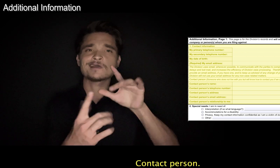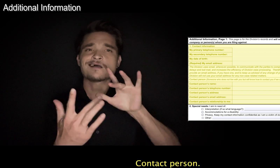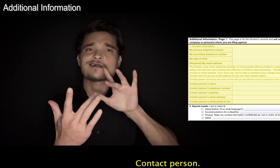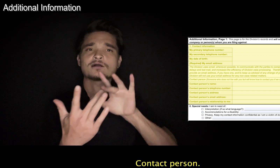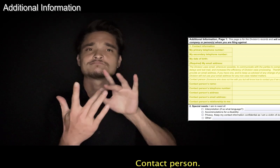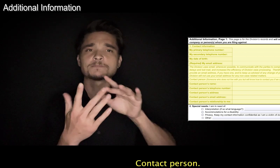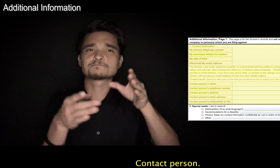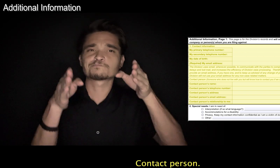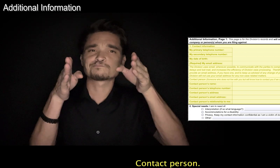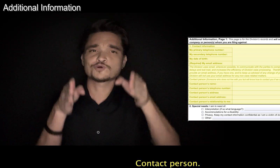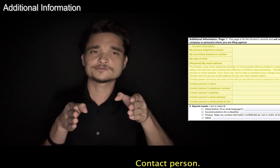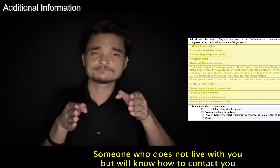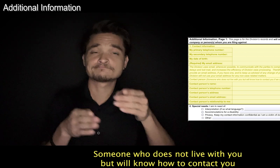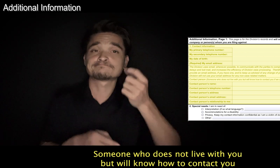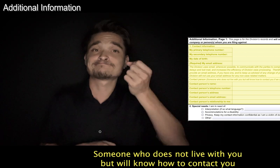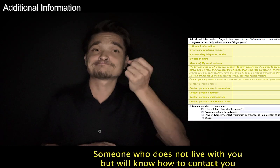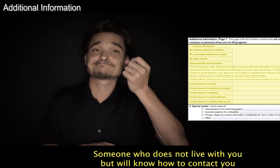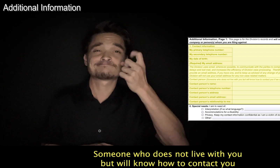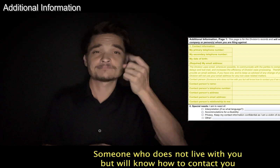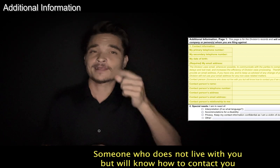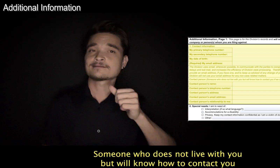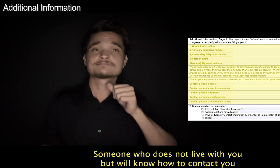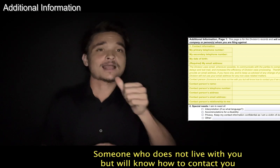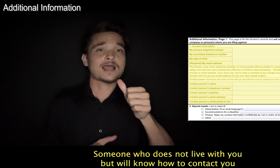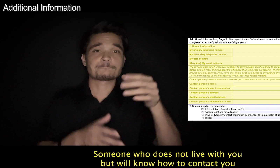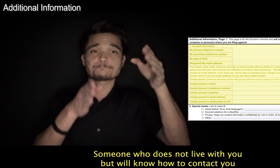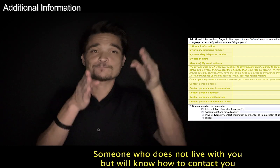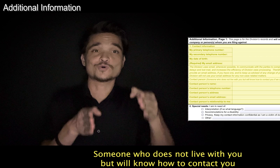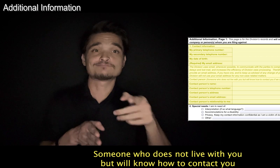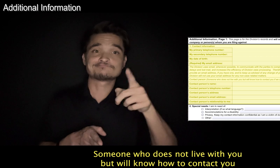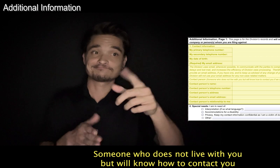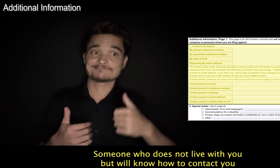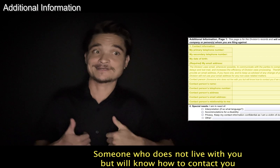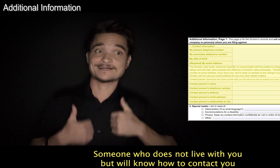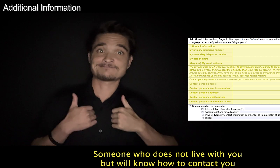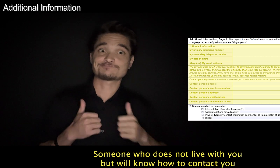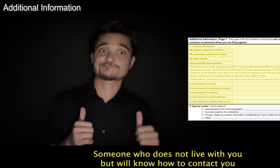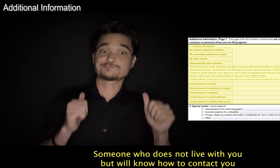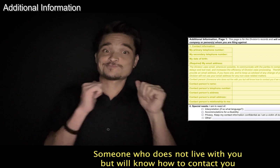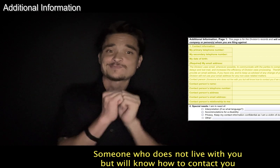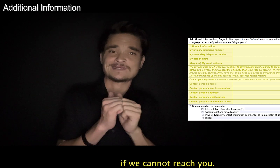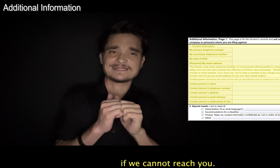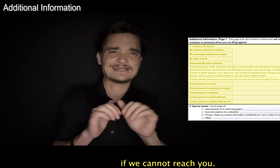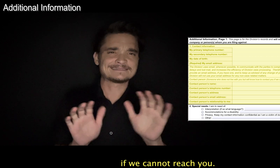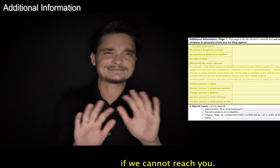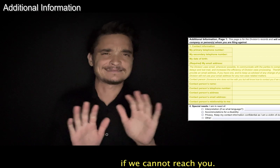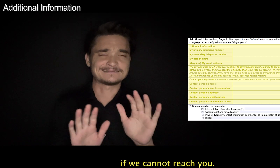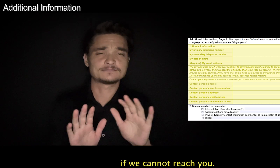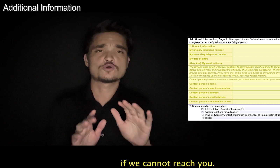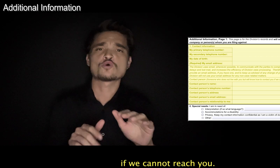Contact person. Someone who does not live with you but will know how to contact you if we cannot reach you.